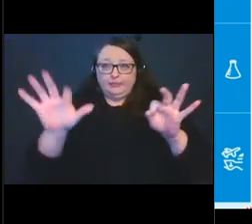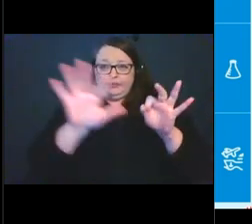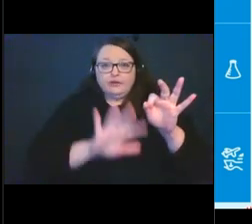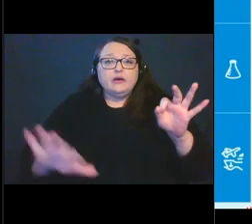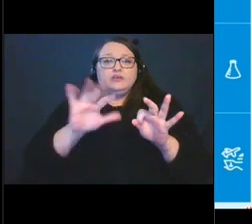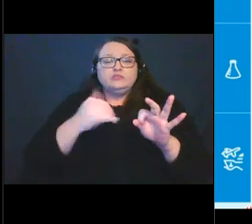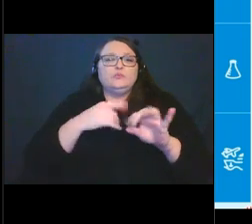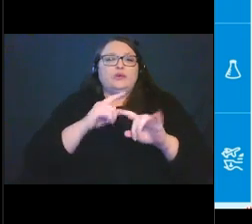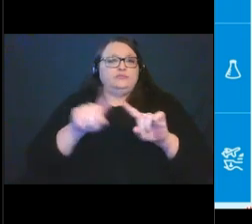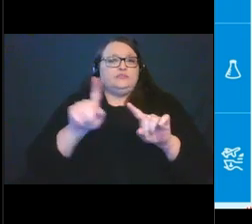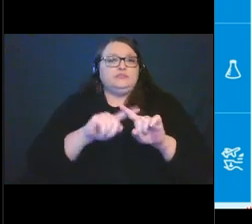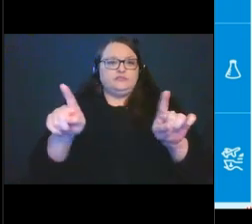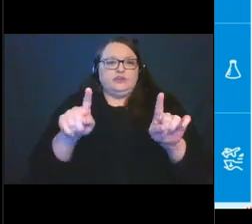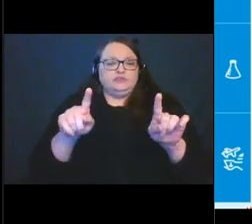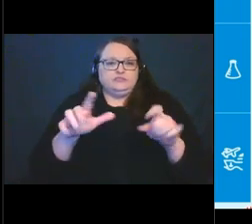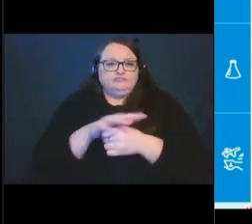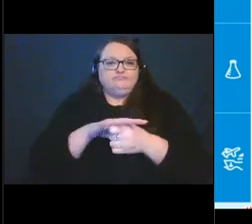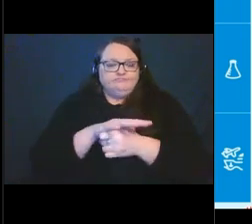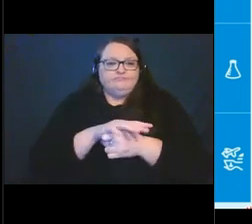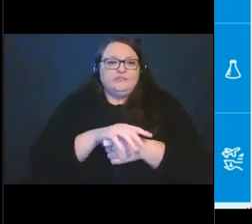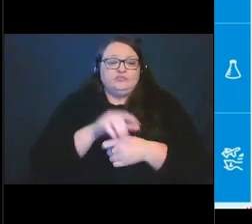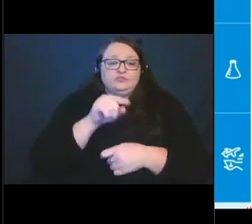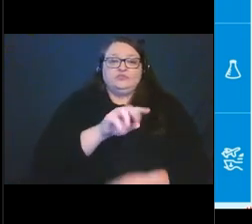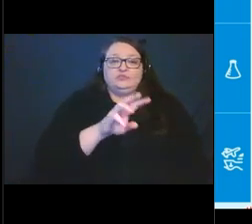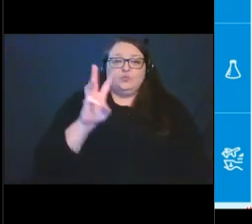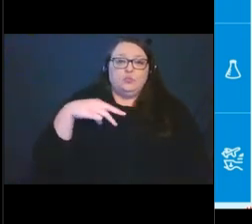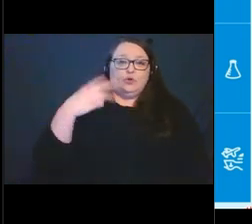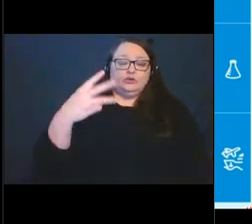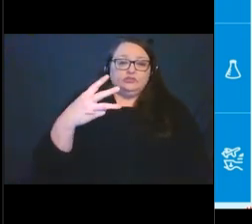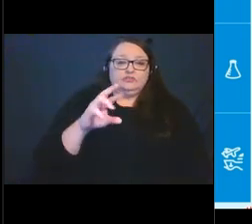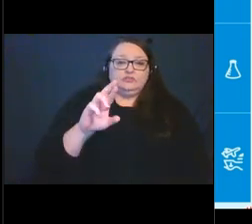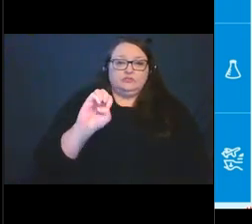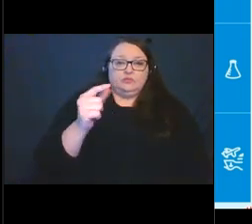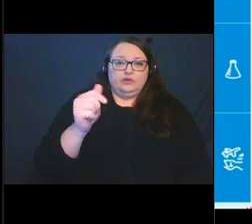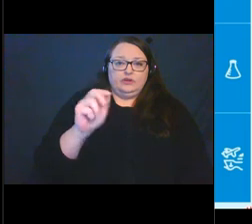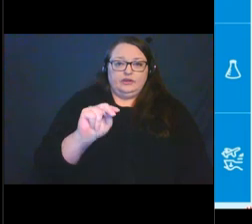for both Reagan, Washington Reagan Airport, and for Downtown Los Angeles - showing how these